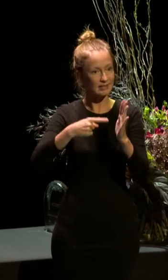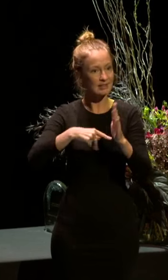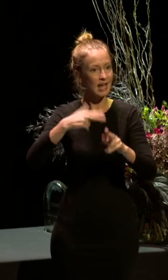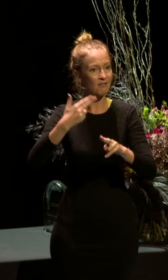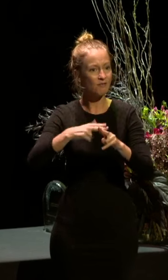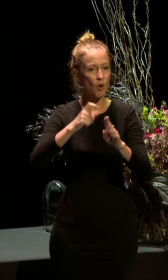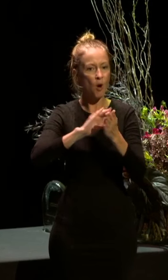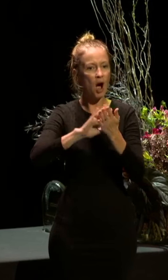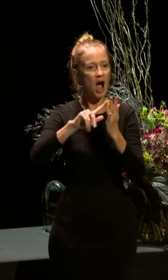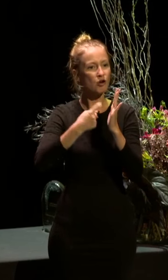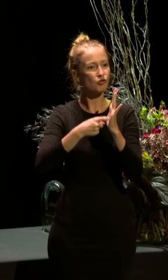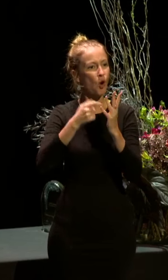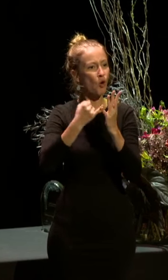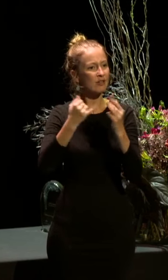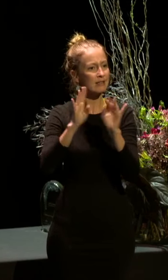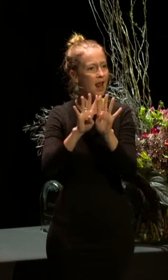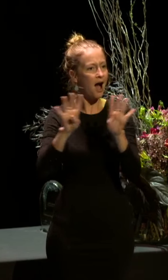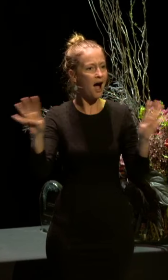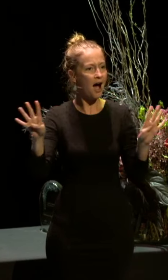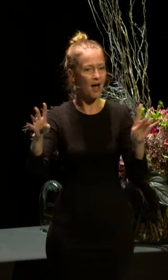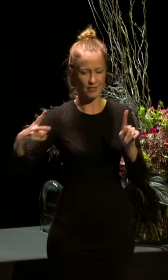of A Chorus Line, which I believe opens later this week!